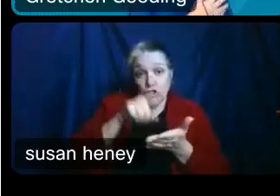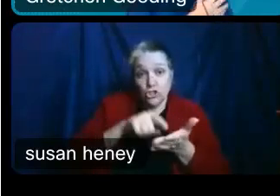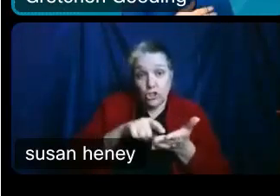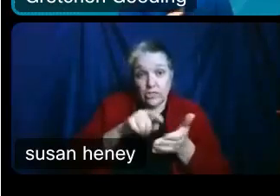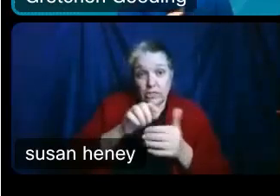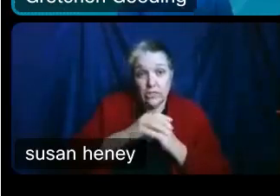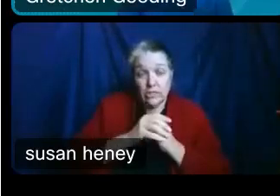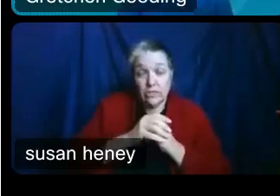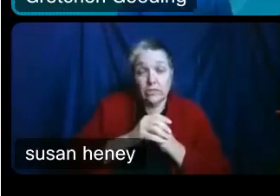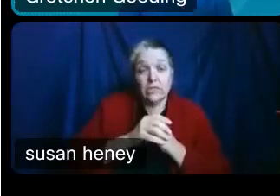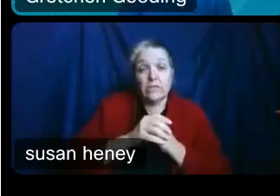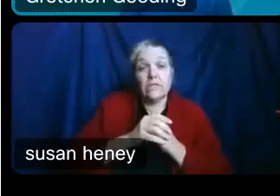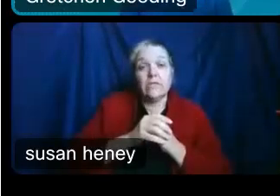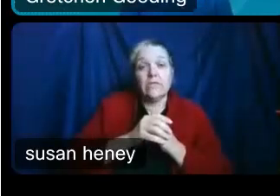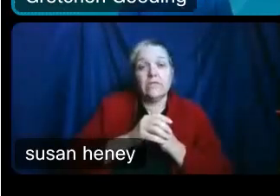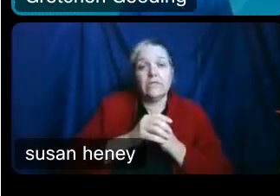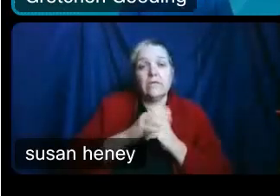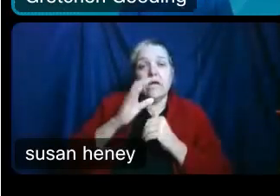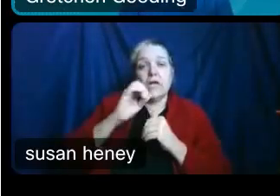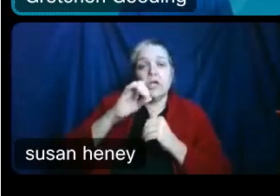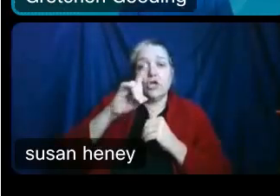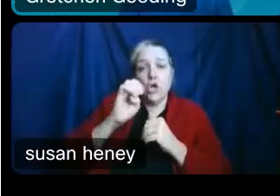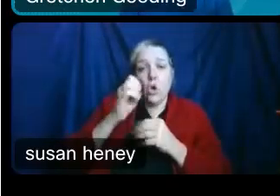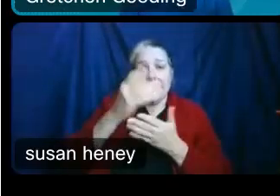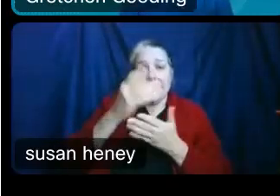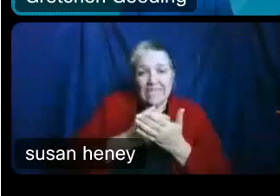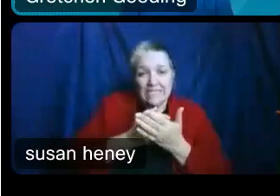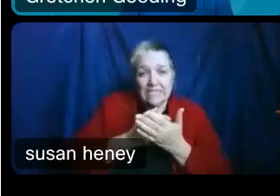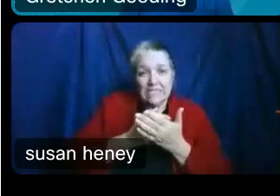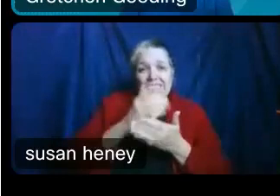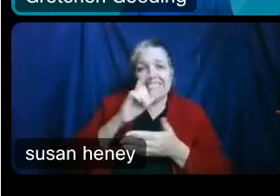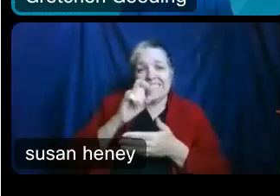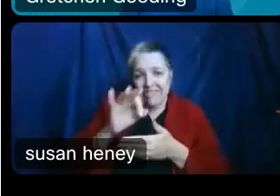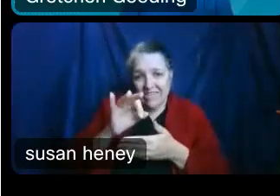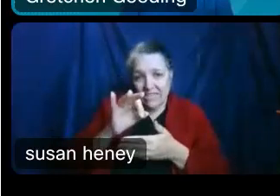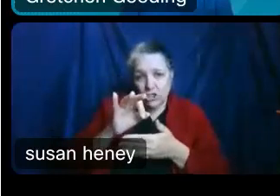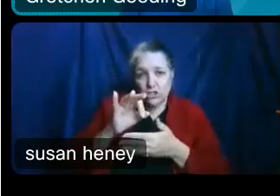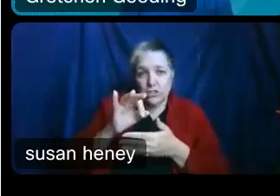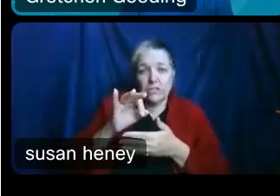definitions, group order definitions, instructions for applying statistical testing, comparison